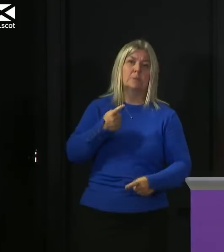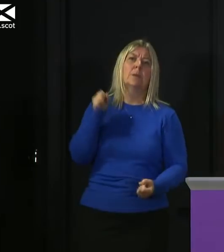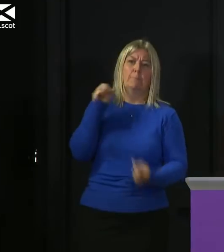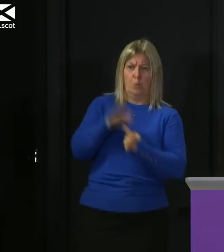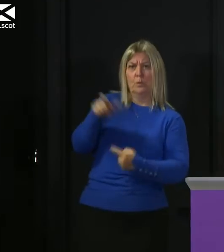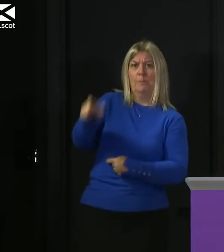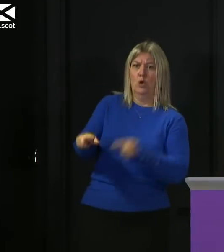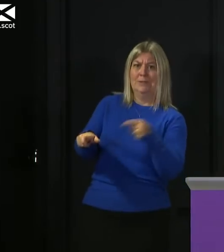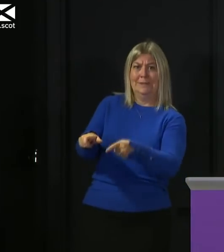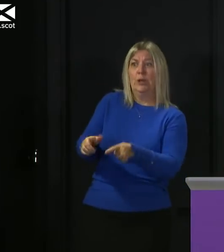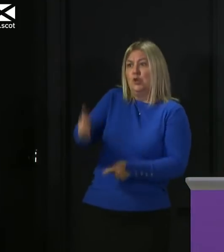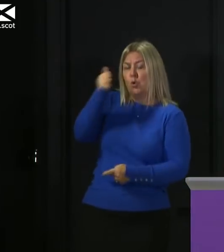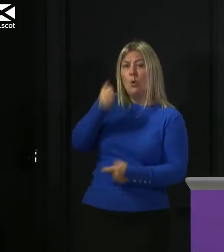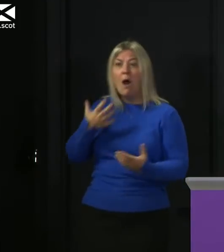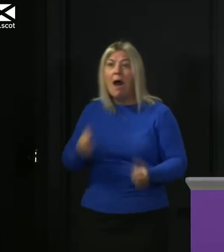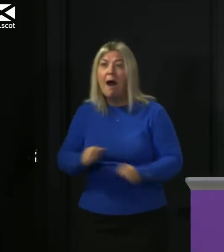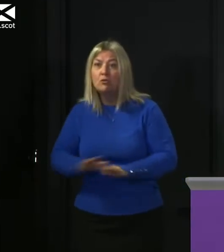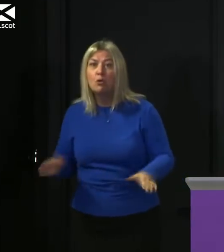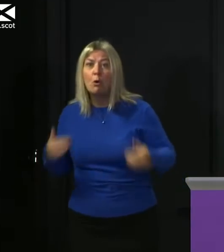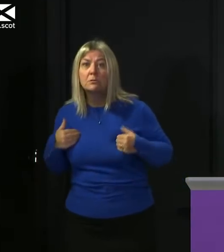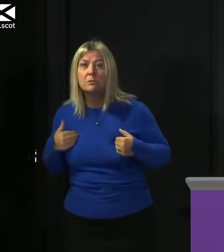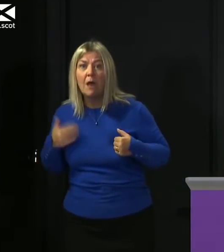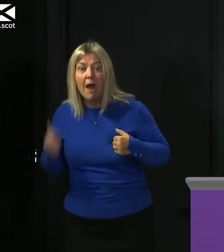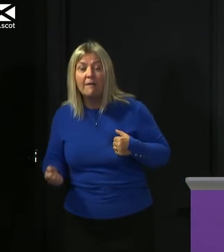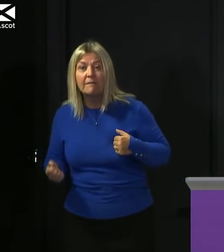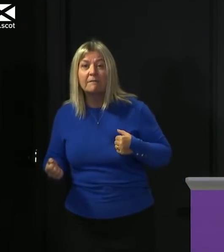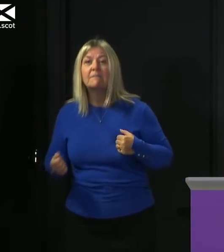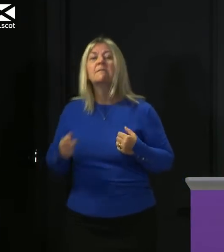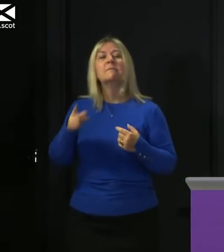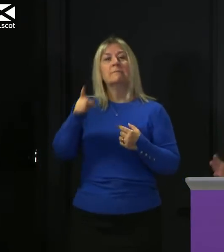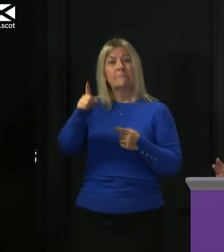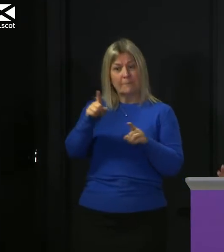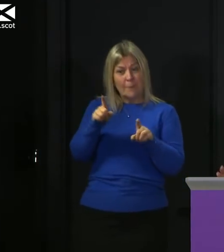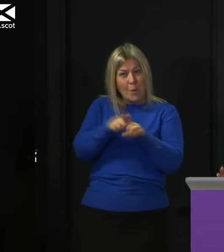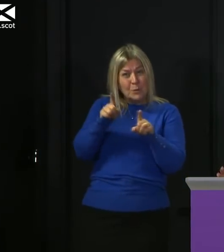that they know whether or not they've got COVID, but it's also important for the test and protect